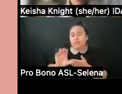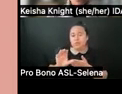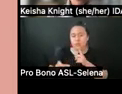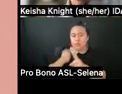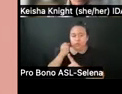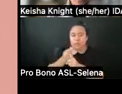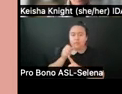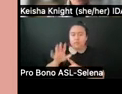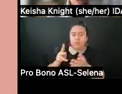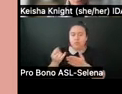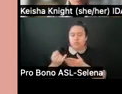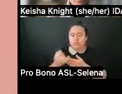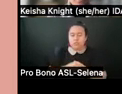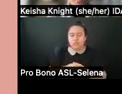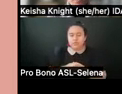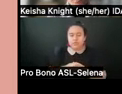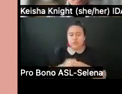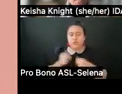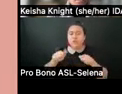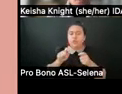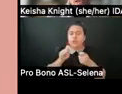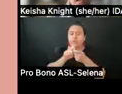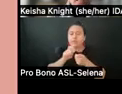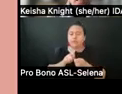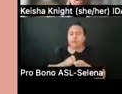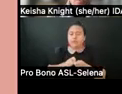project. Try to be as detailed here as you can.